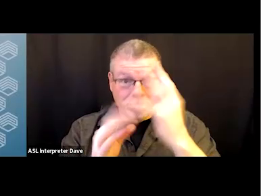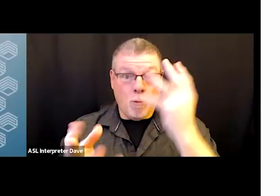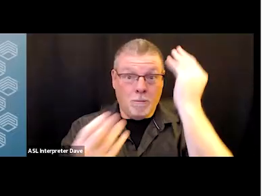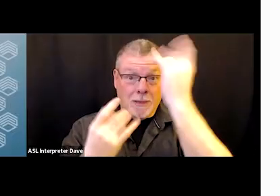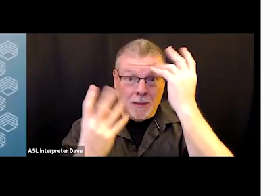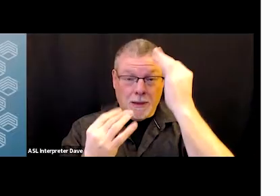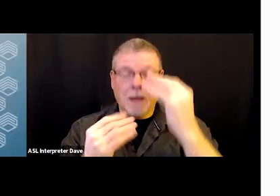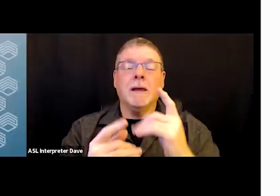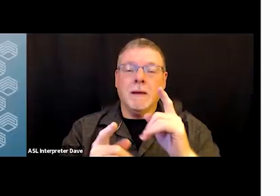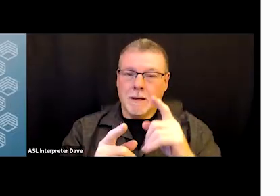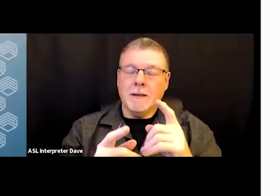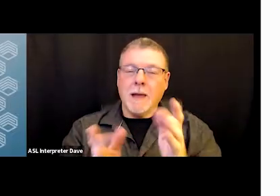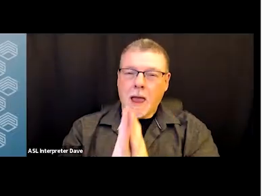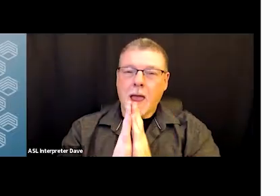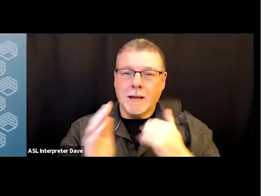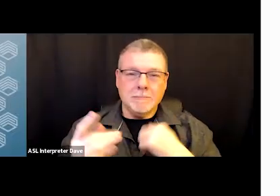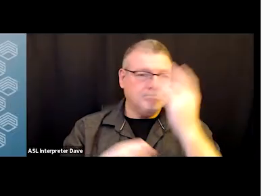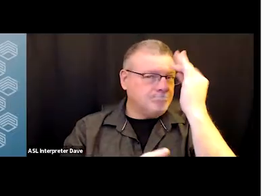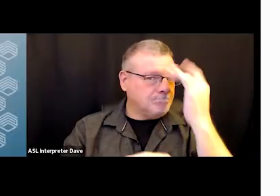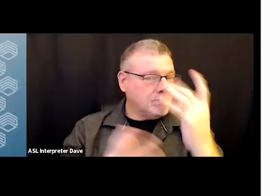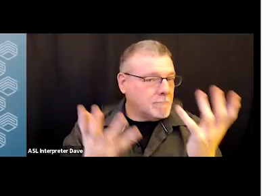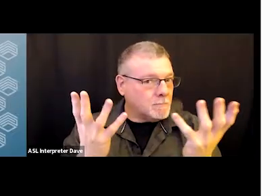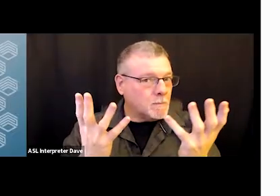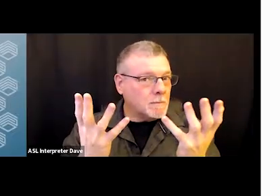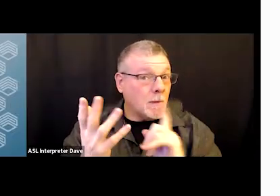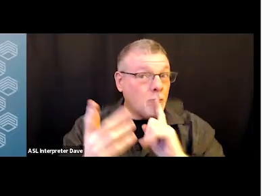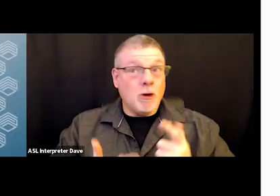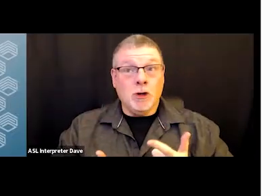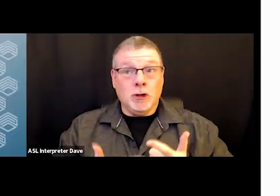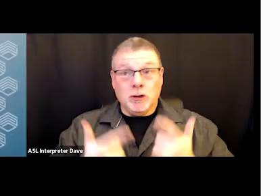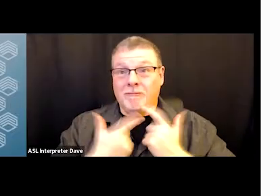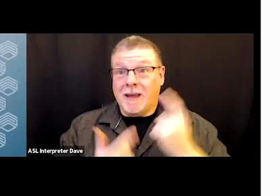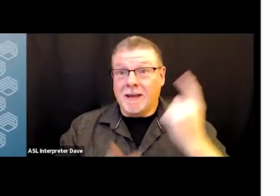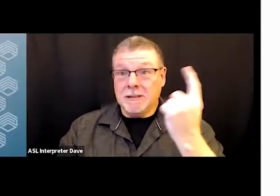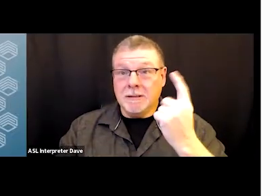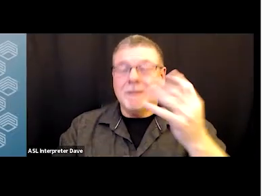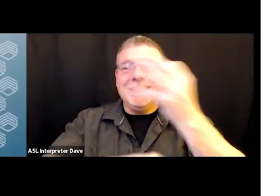to consider whether they're actually surviving something instead of hiding something.